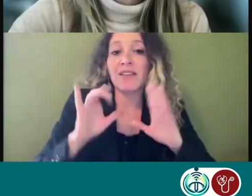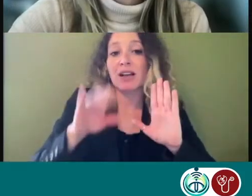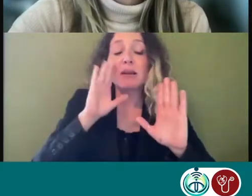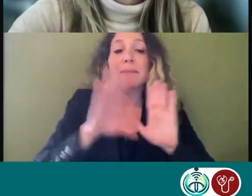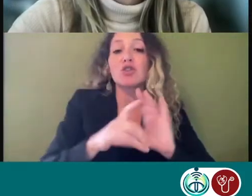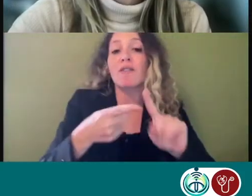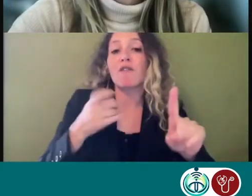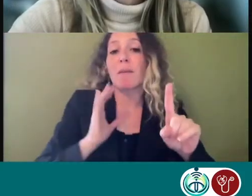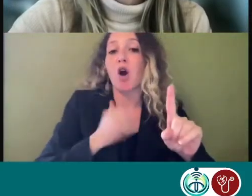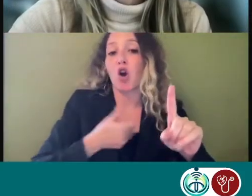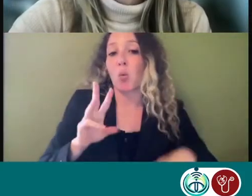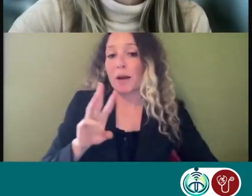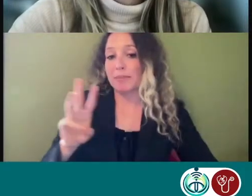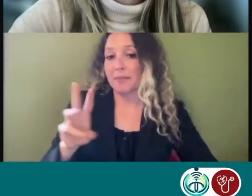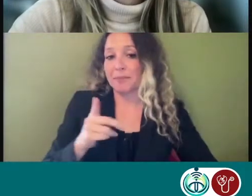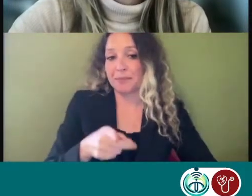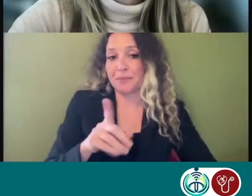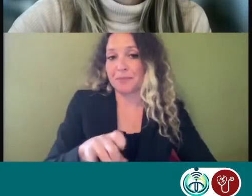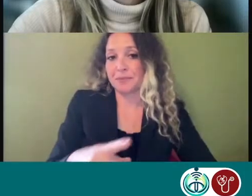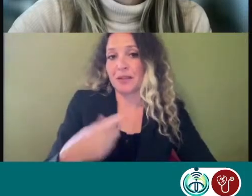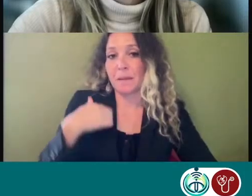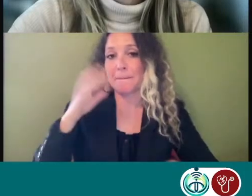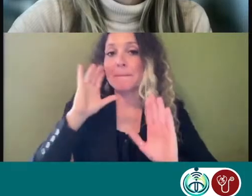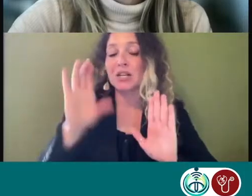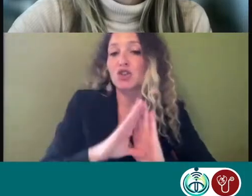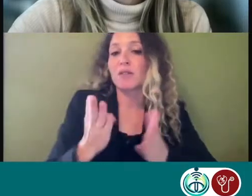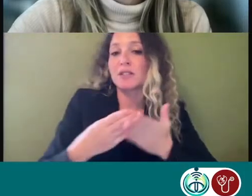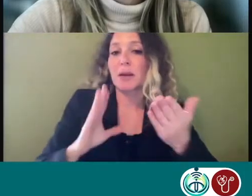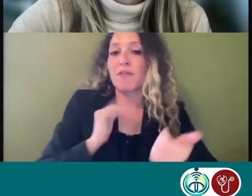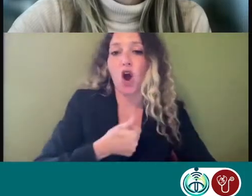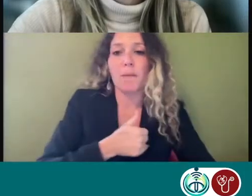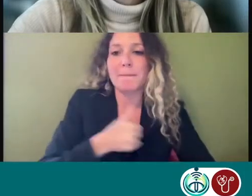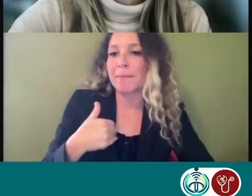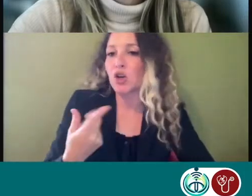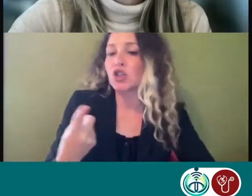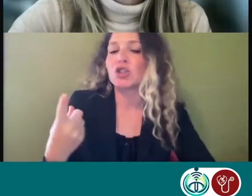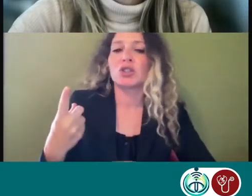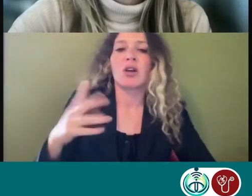website. This is a picture of some of the members of our core advisory board, which does every